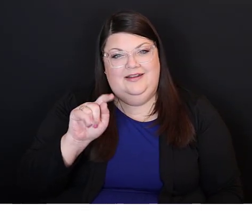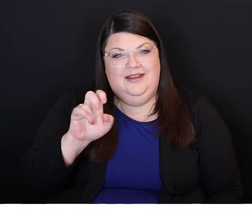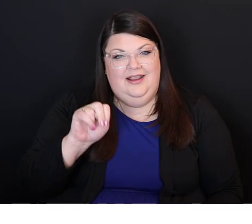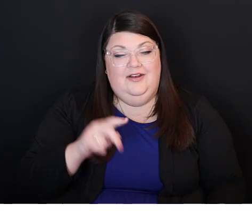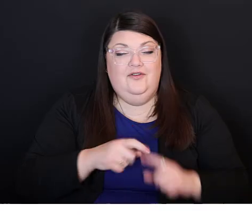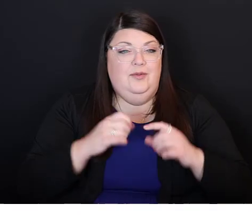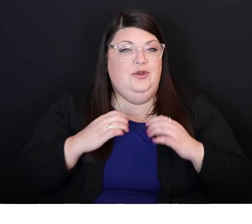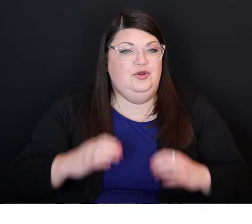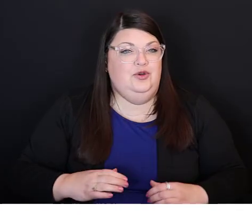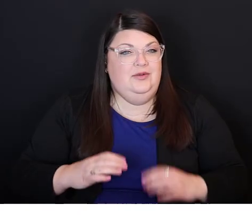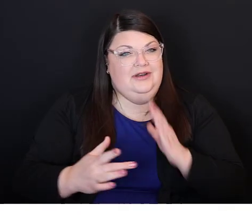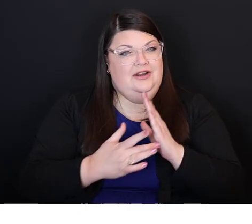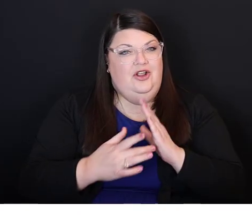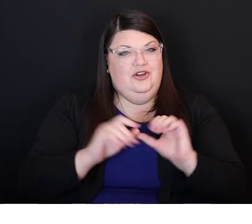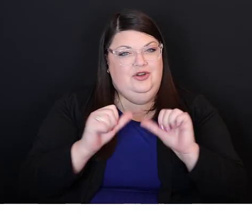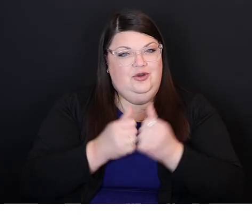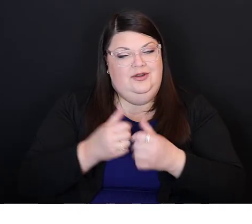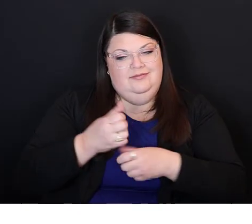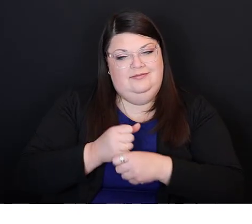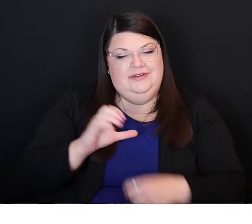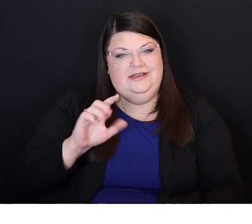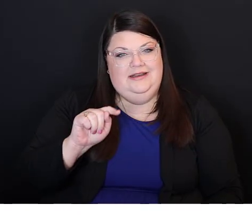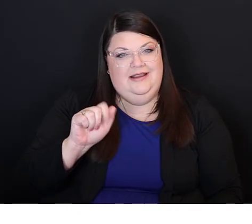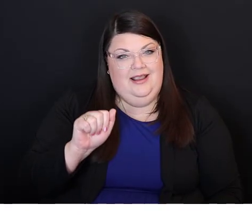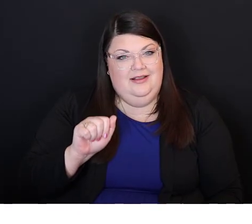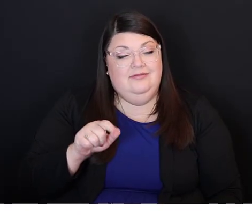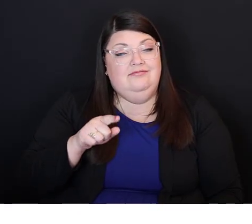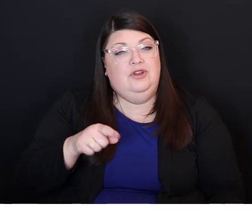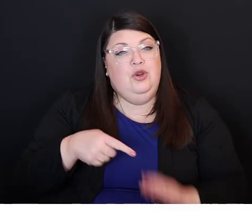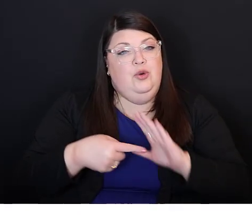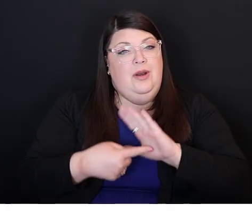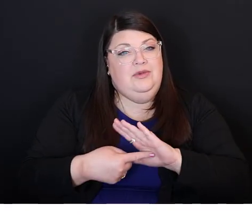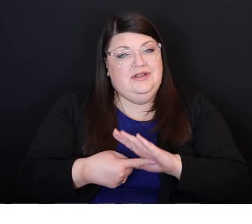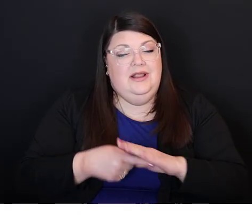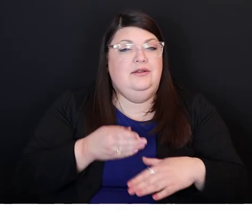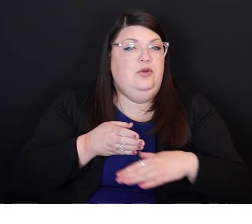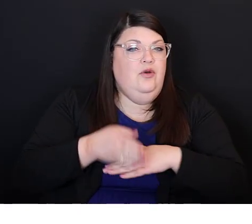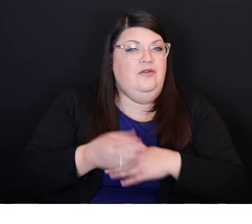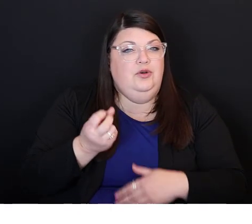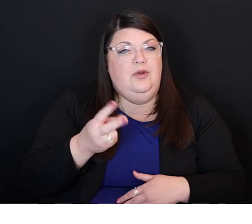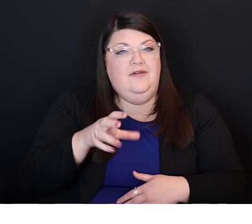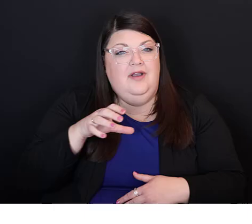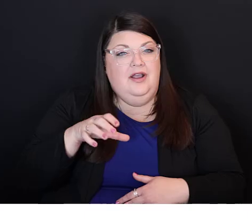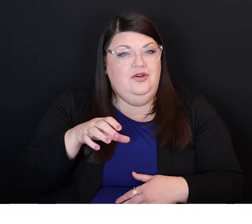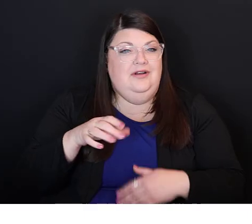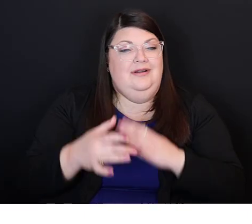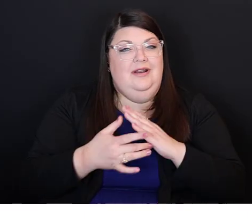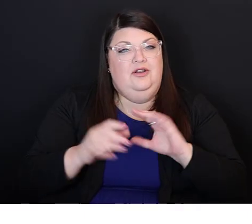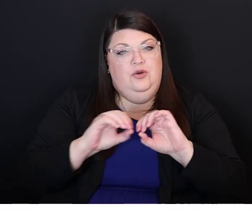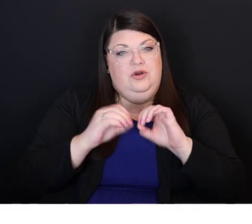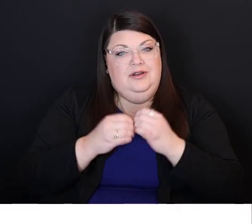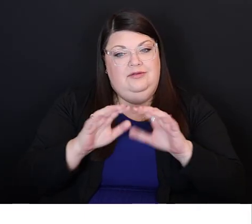Technology Association, or CTACTA, represents over 1200 technology organizations across North America.